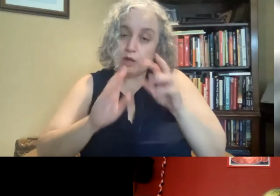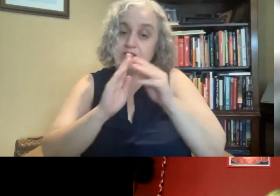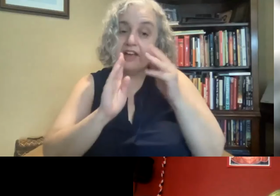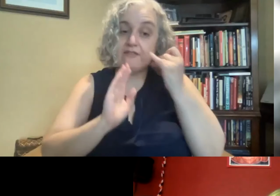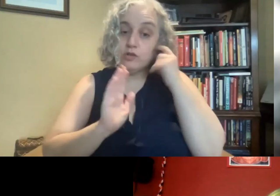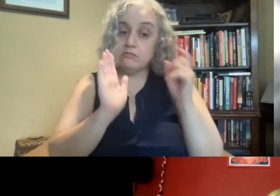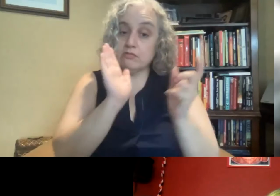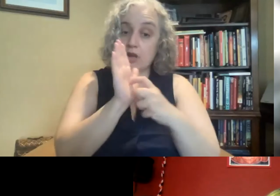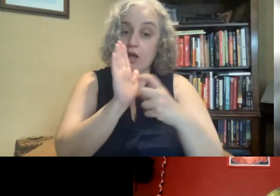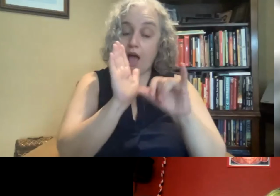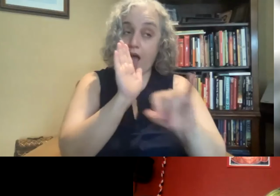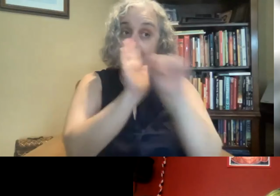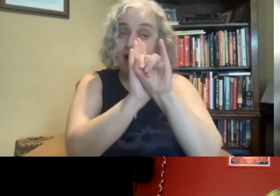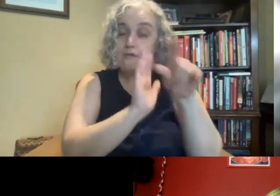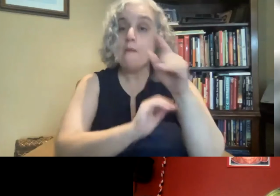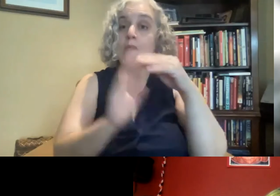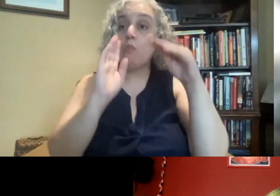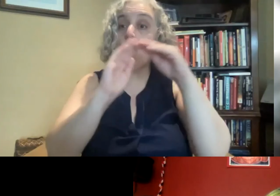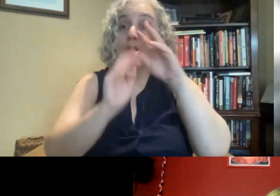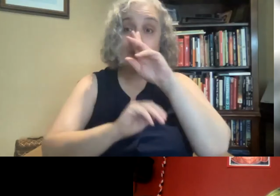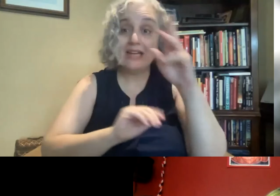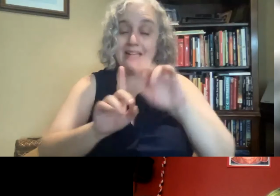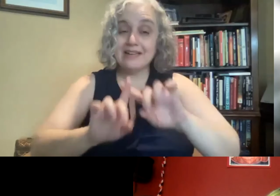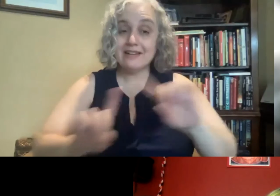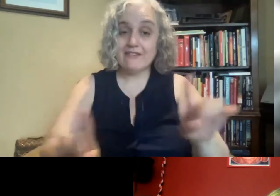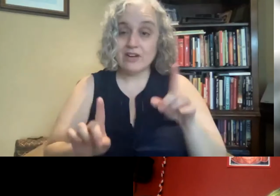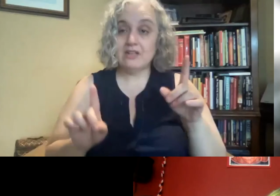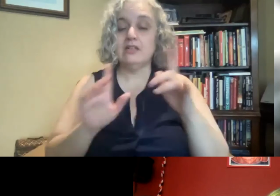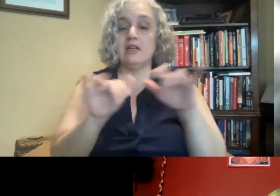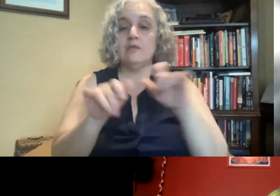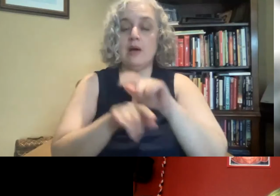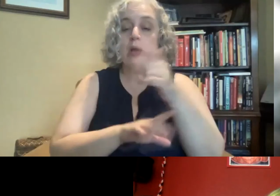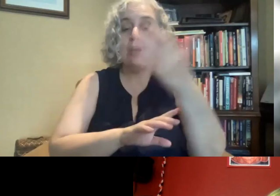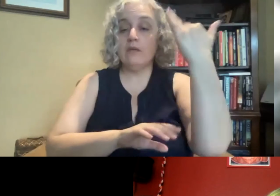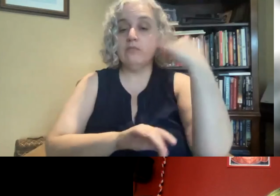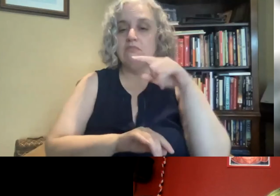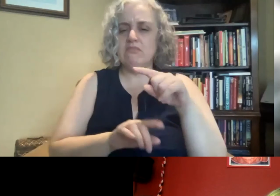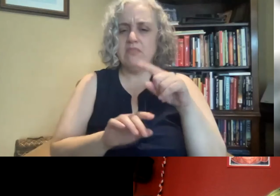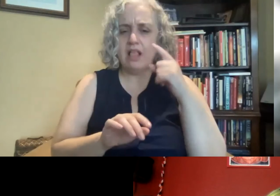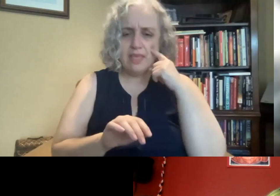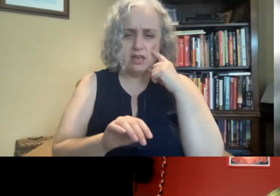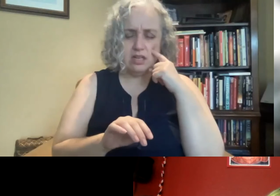Early on, we thought that AI